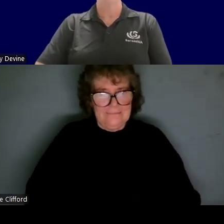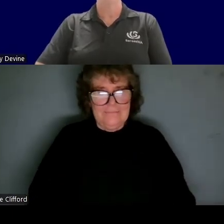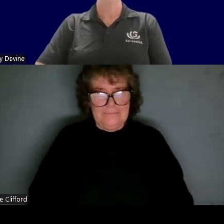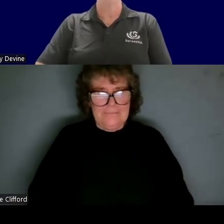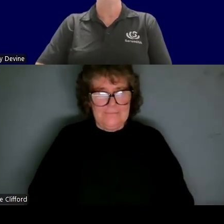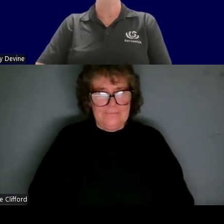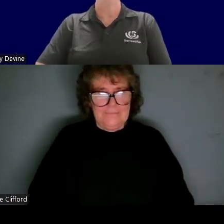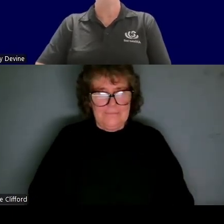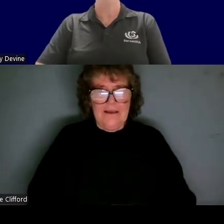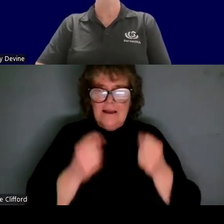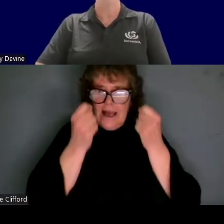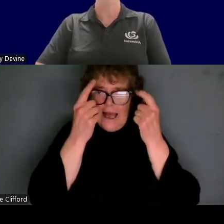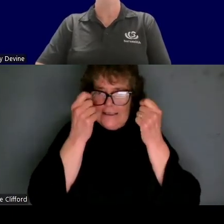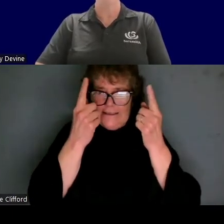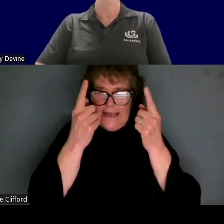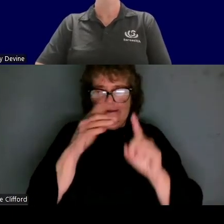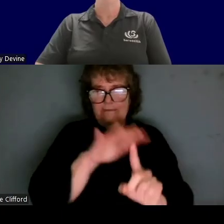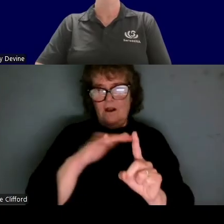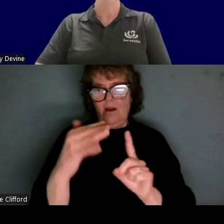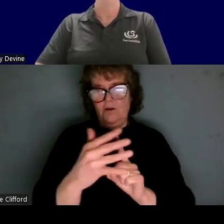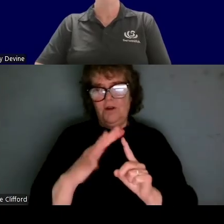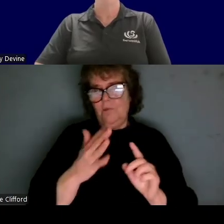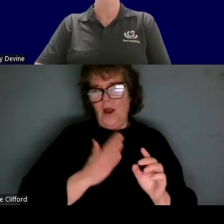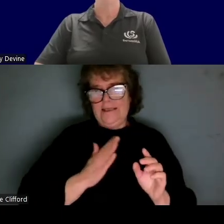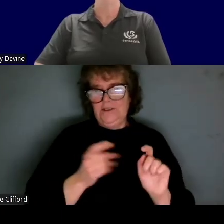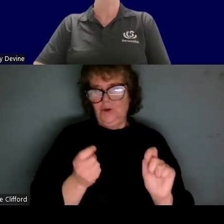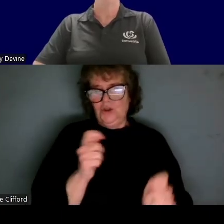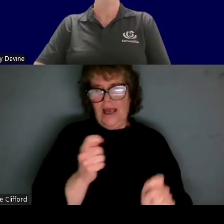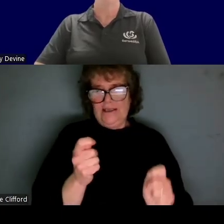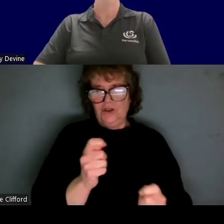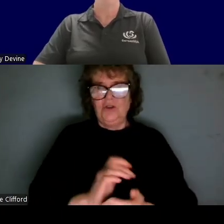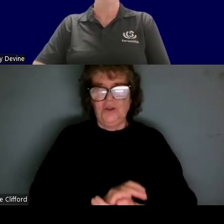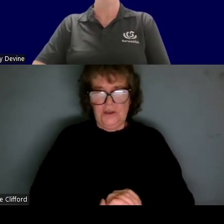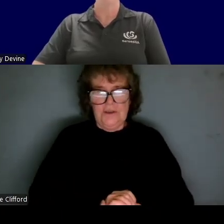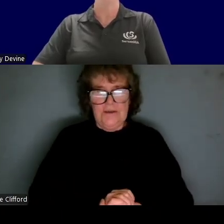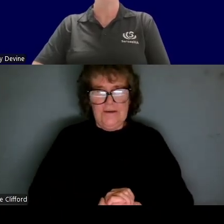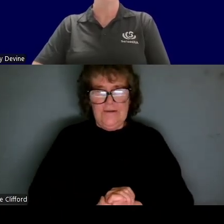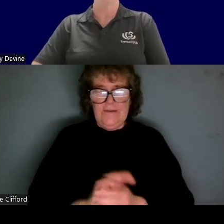understanding environmental accommodations. So by increasing access to preferred activities and